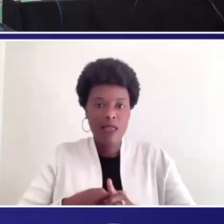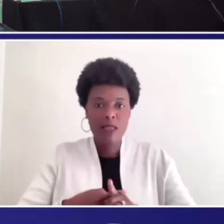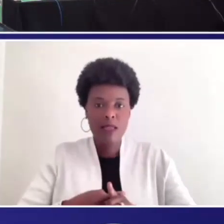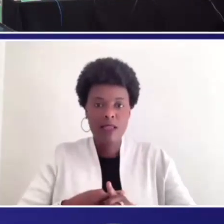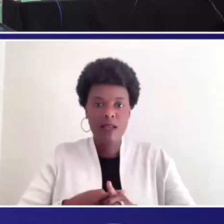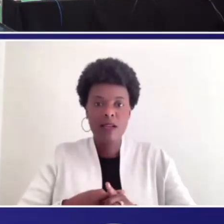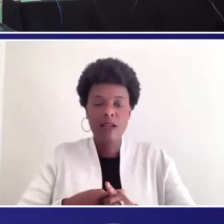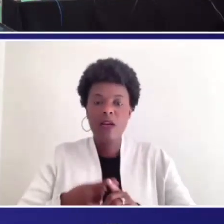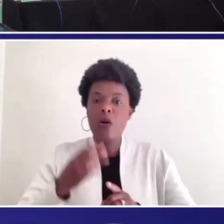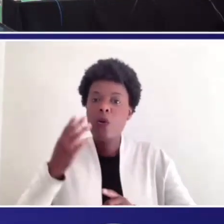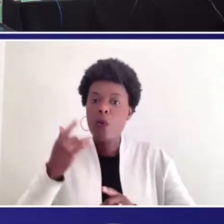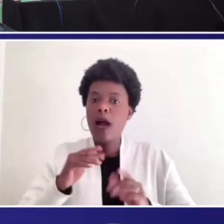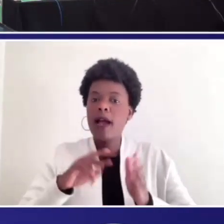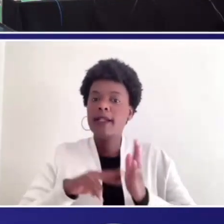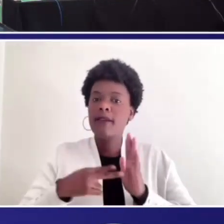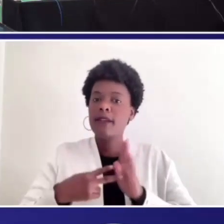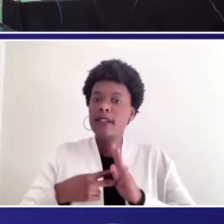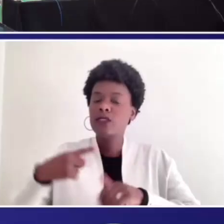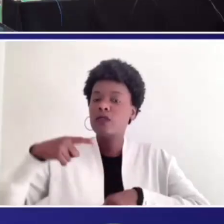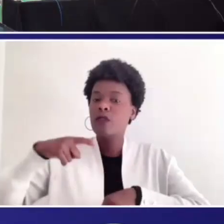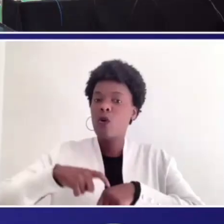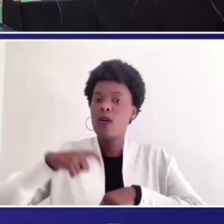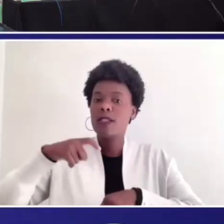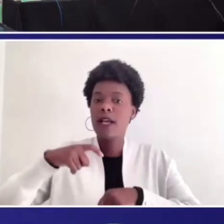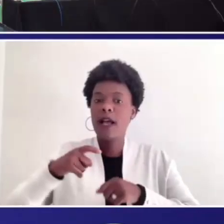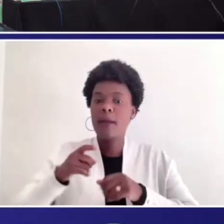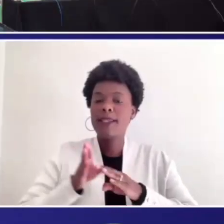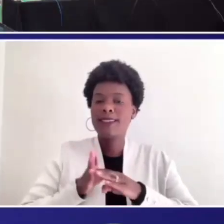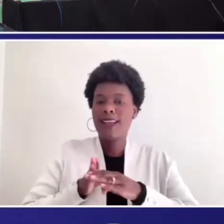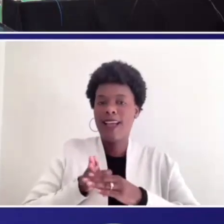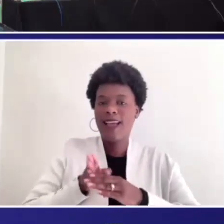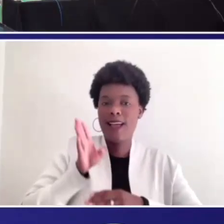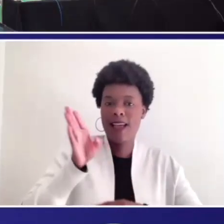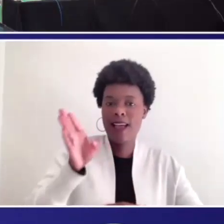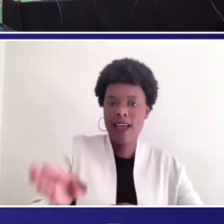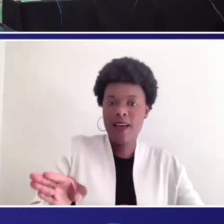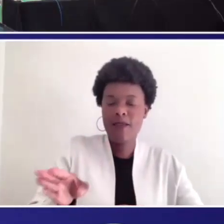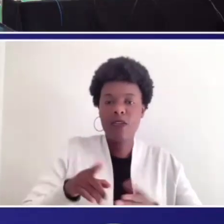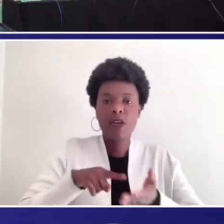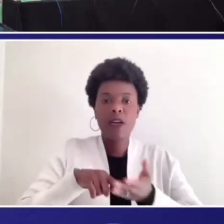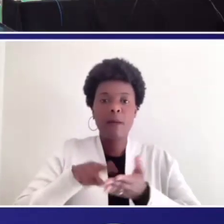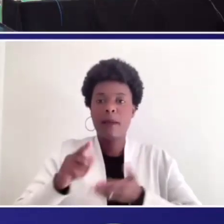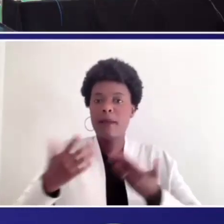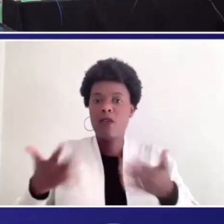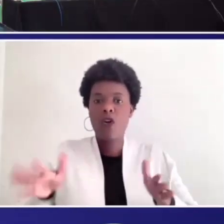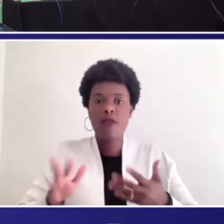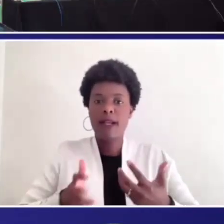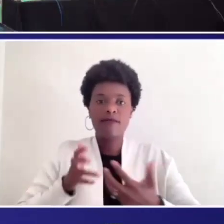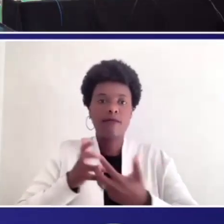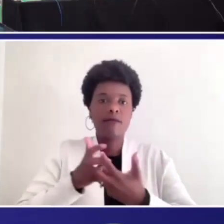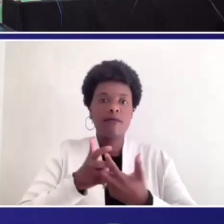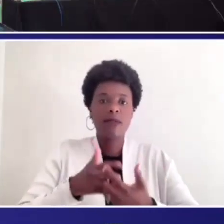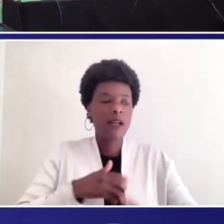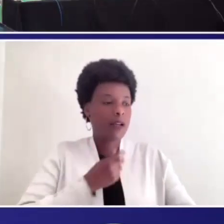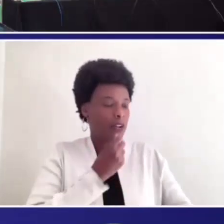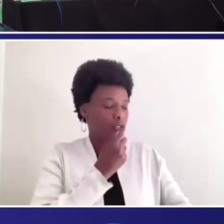definition of on time is after that payment would have already been applied. Understood. But in this case, they also